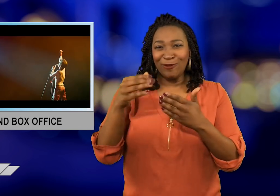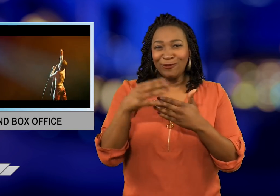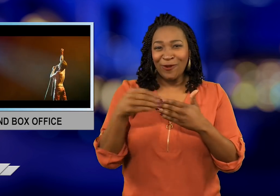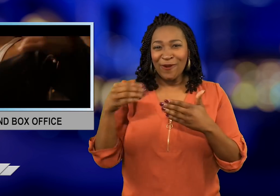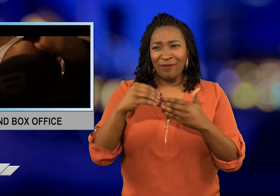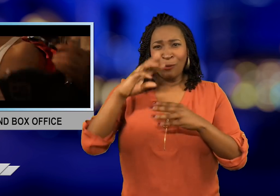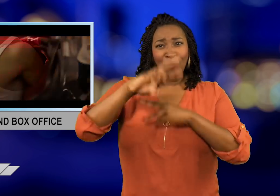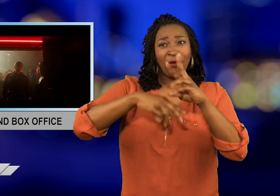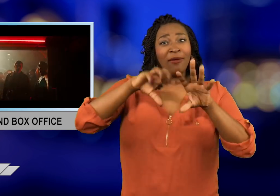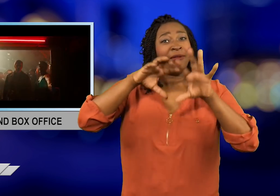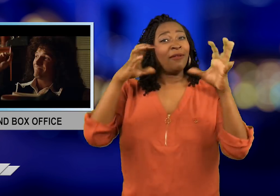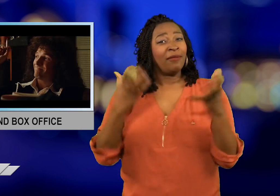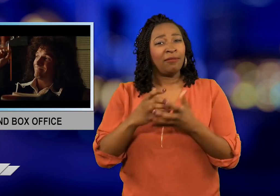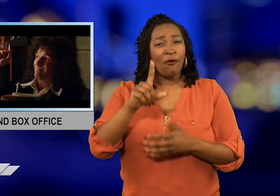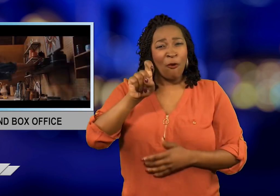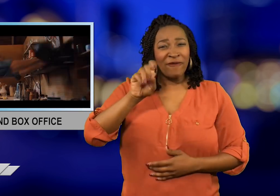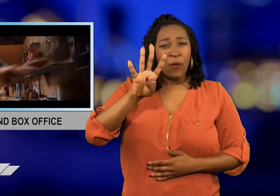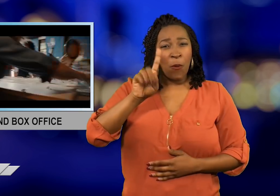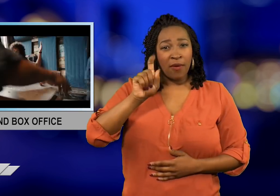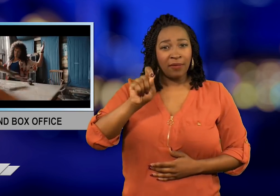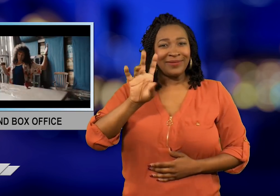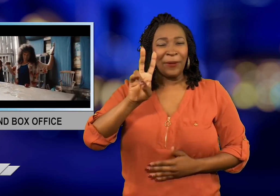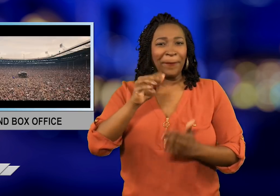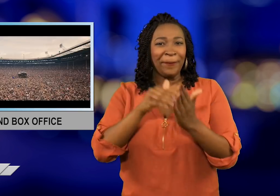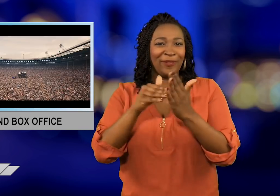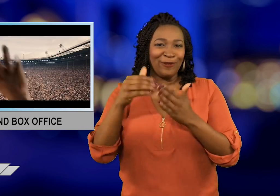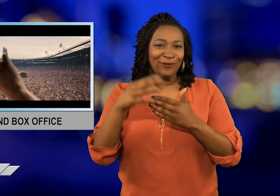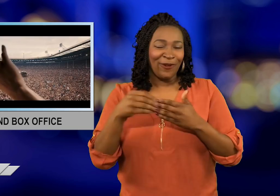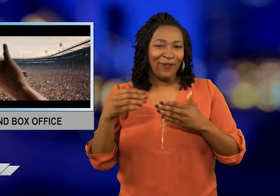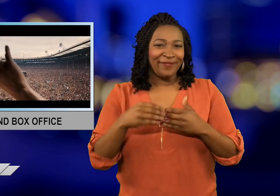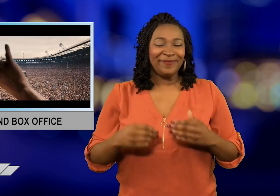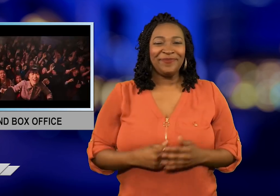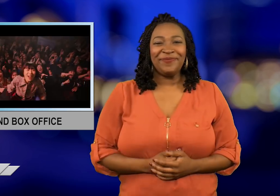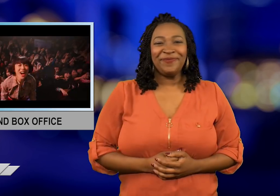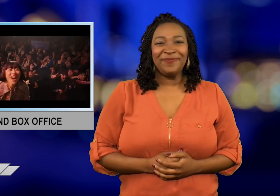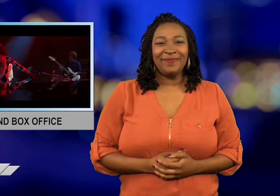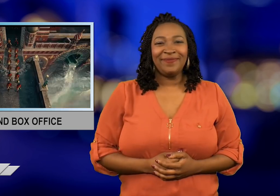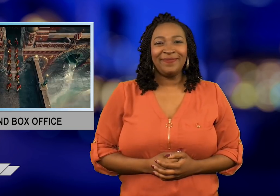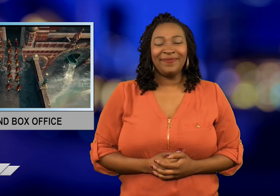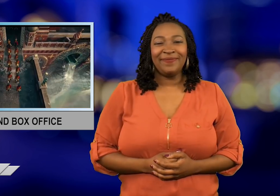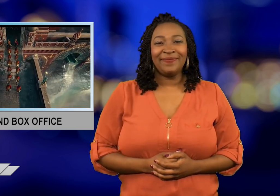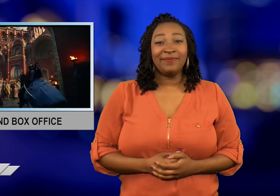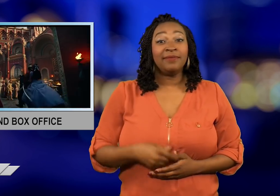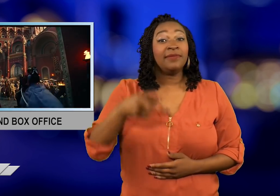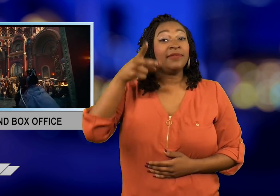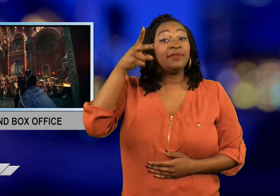America and $141.7 million globally.